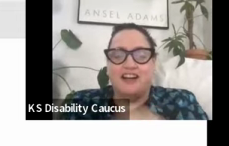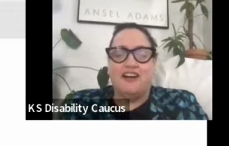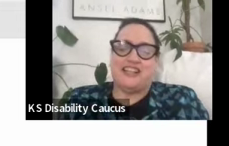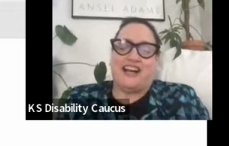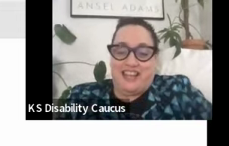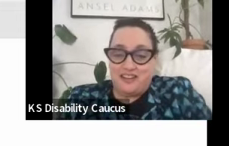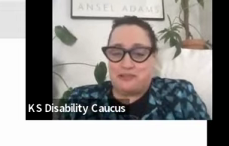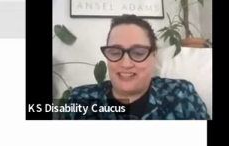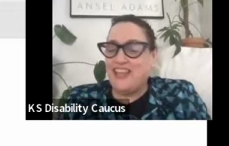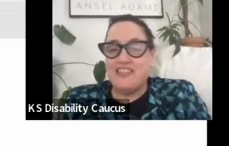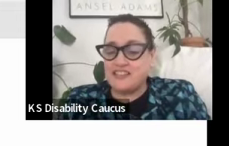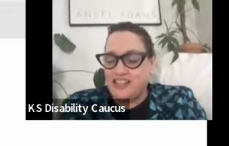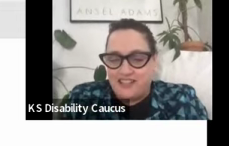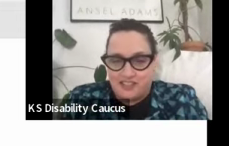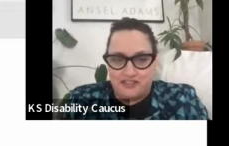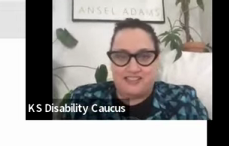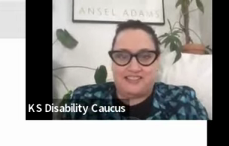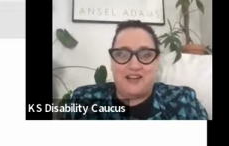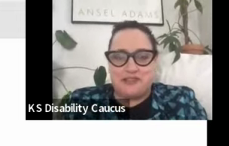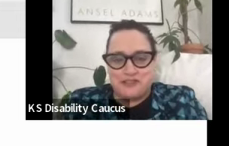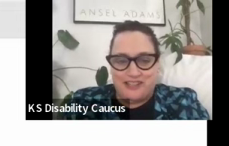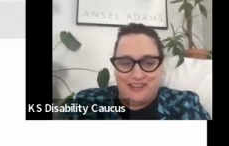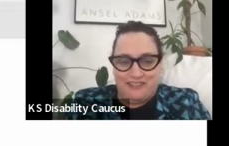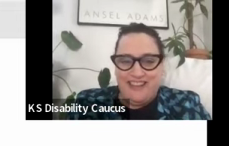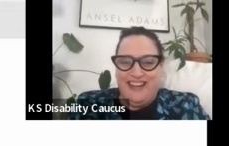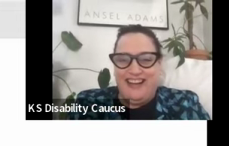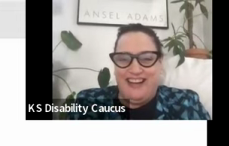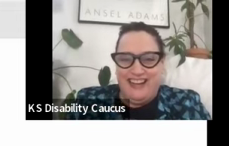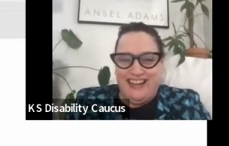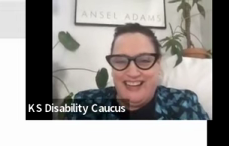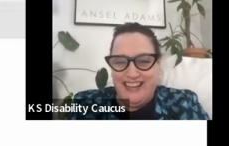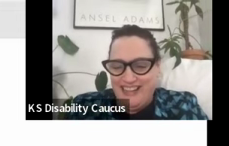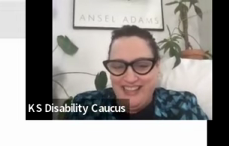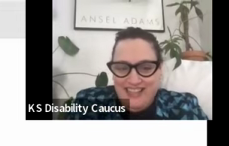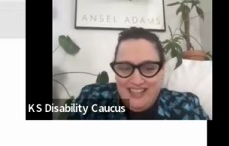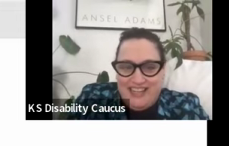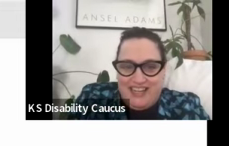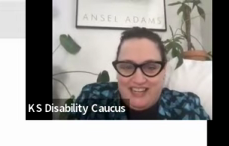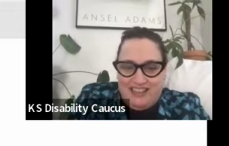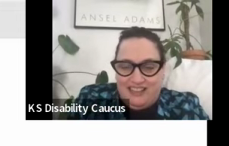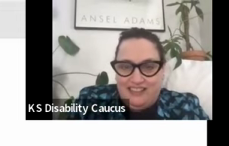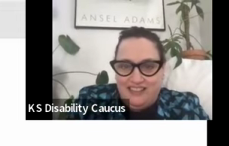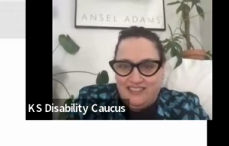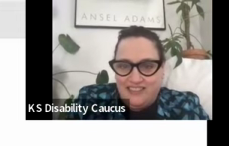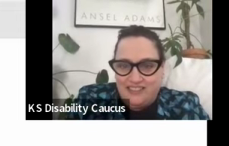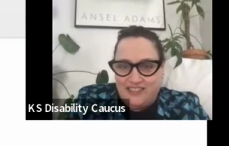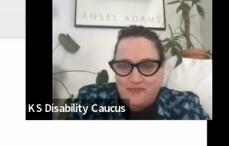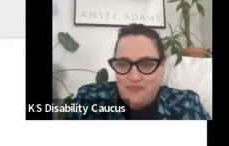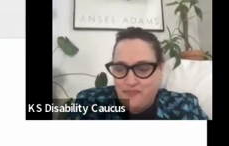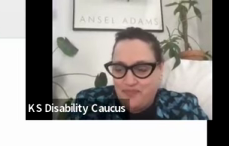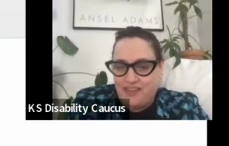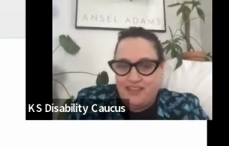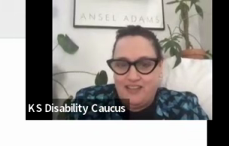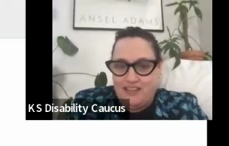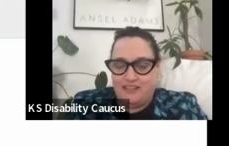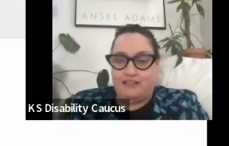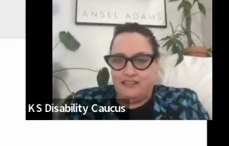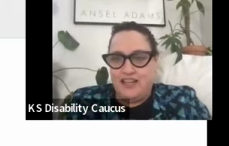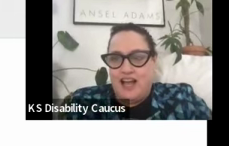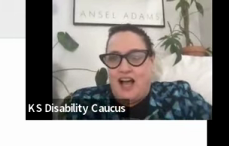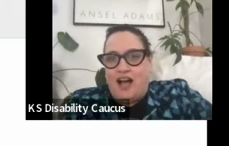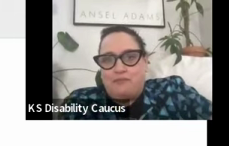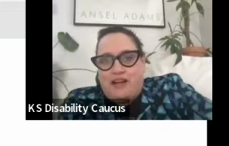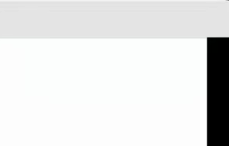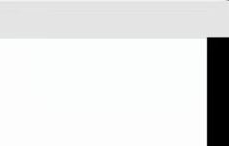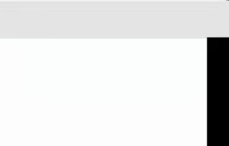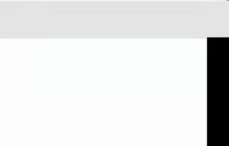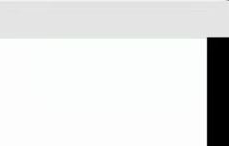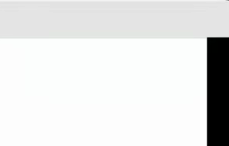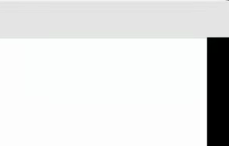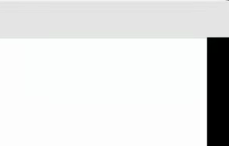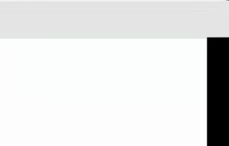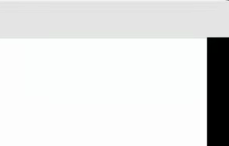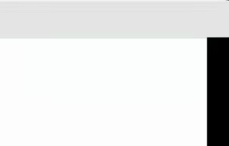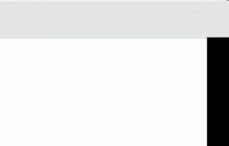My slide still has the title from last week, sorry.